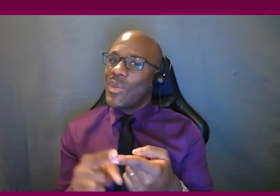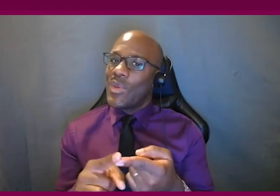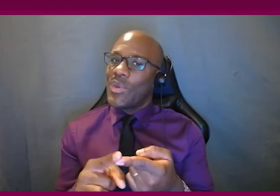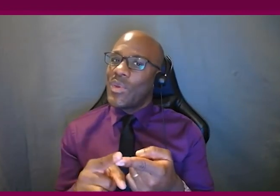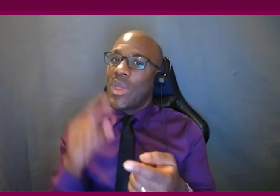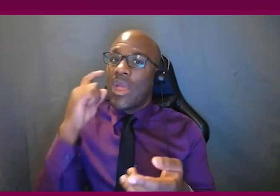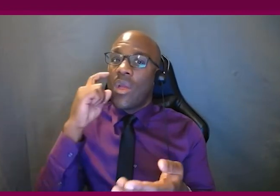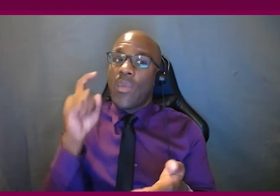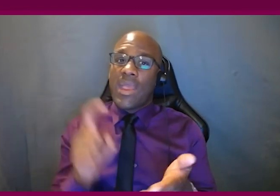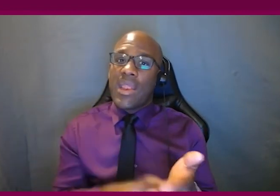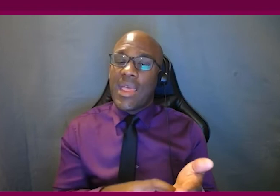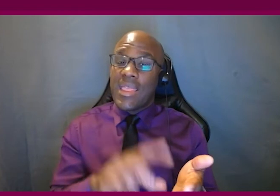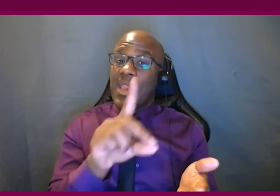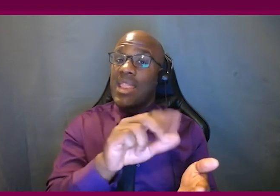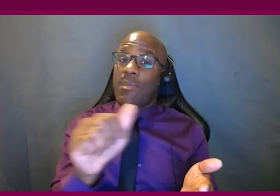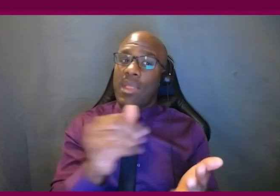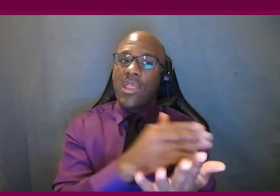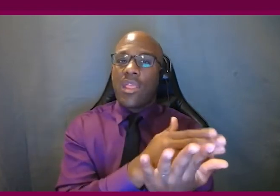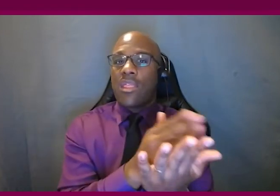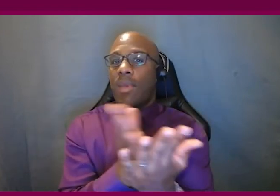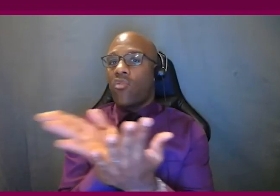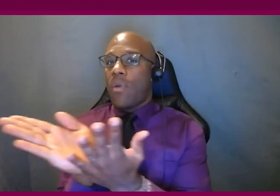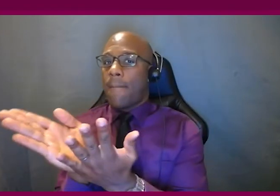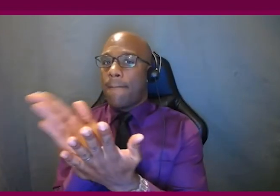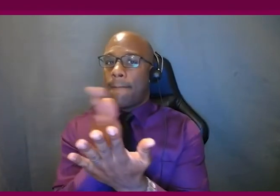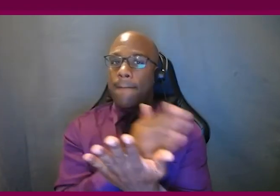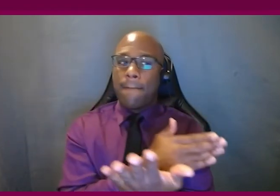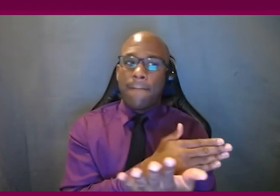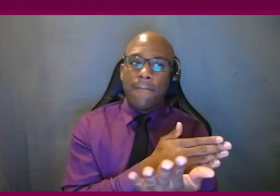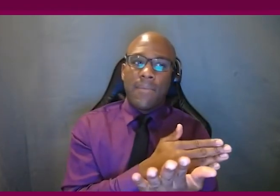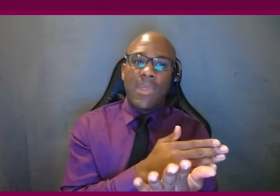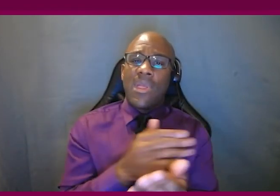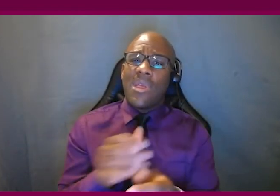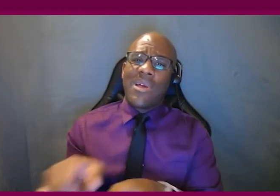Bri Beck: As we age, we become more disabled.